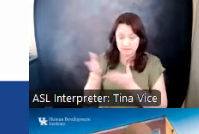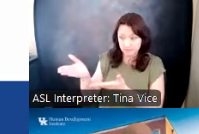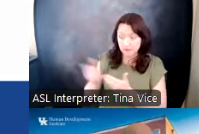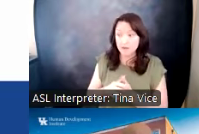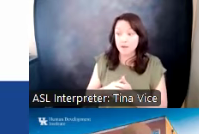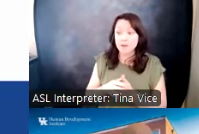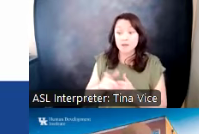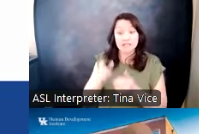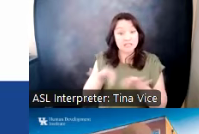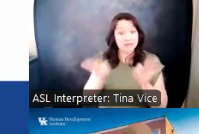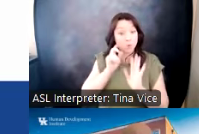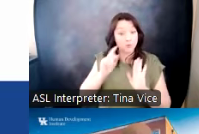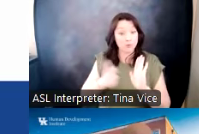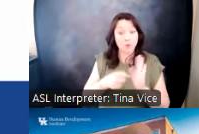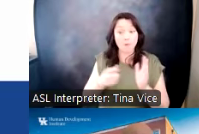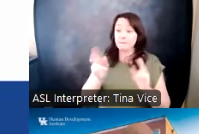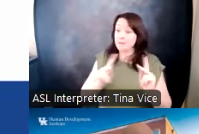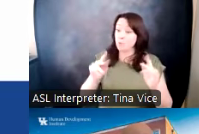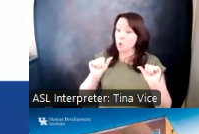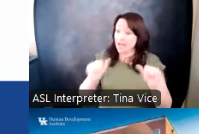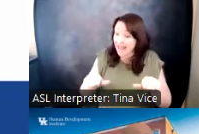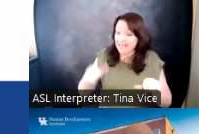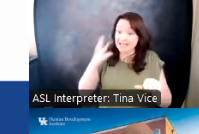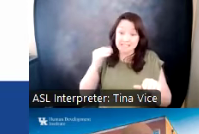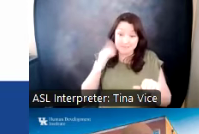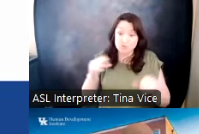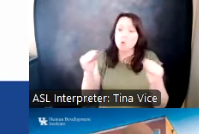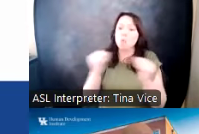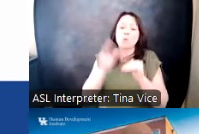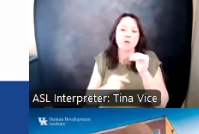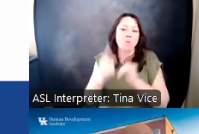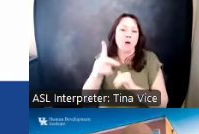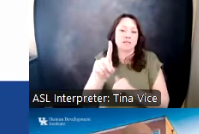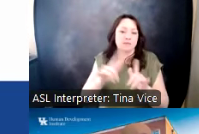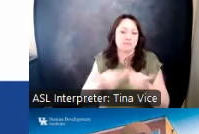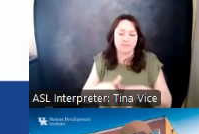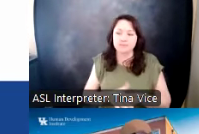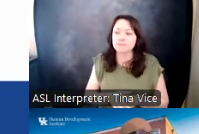than one disability. Yeah. And the experience of disability